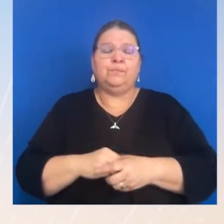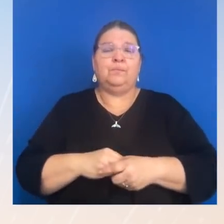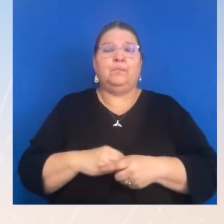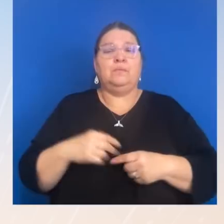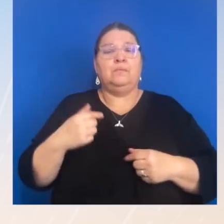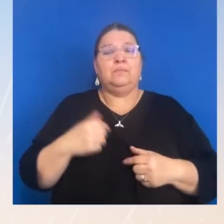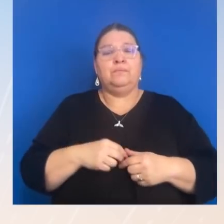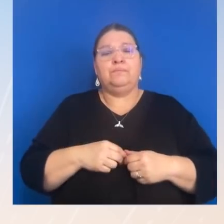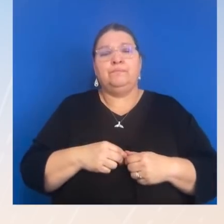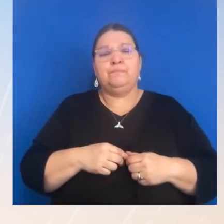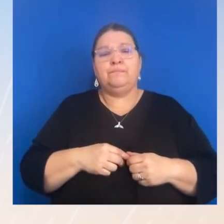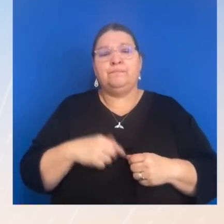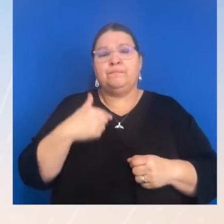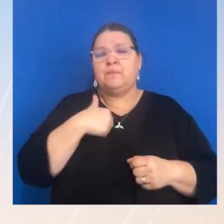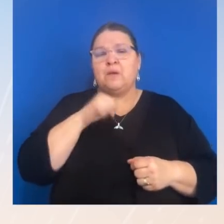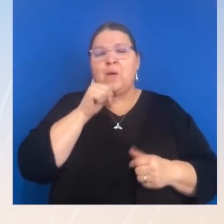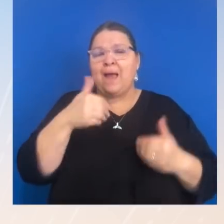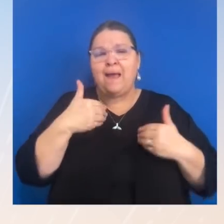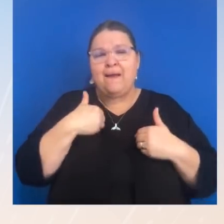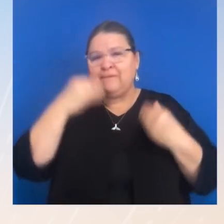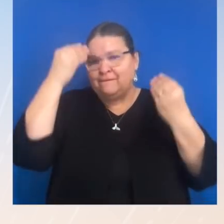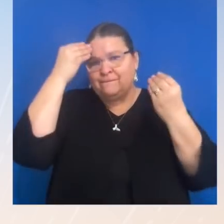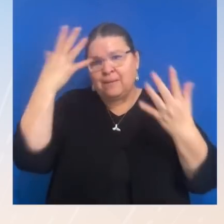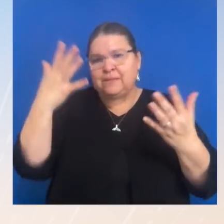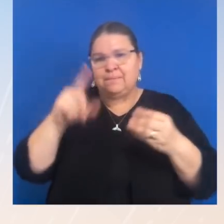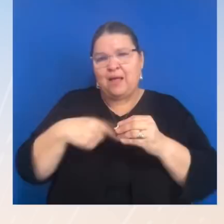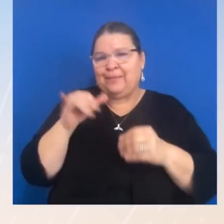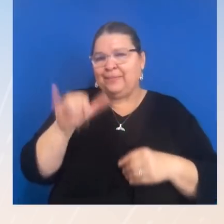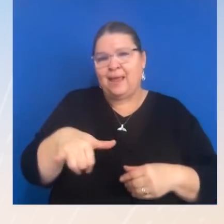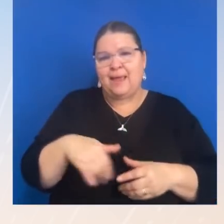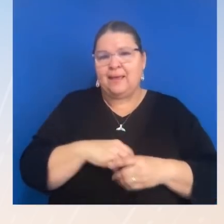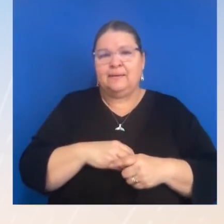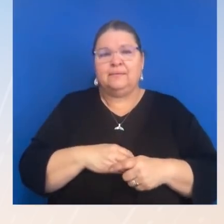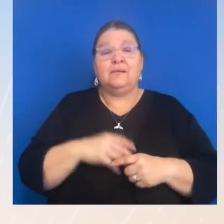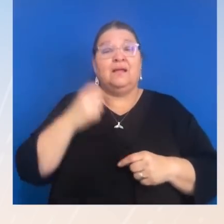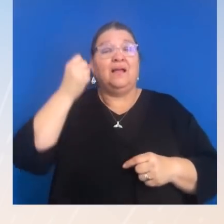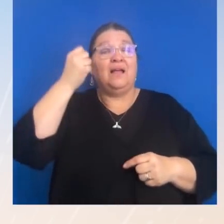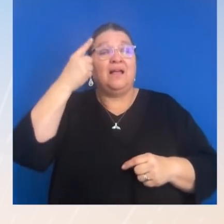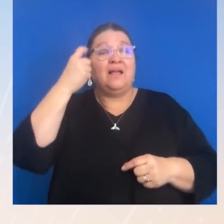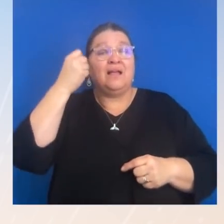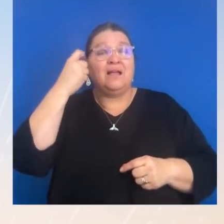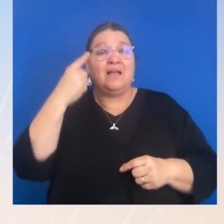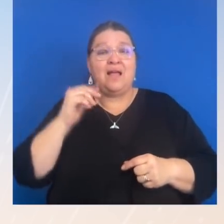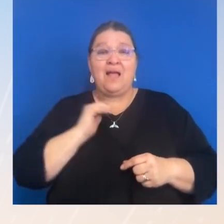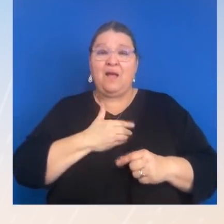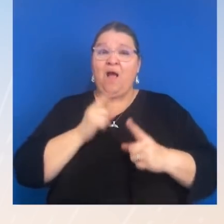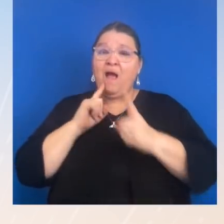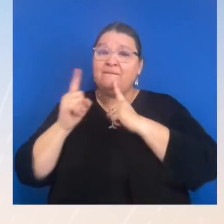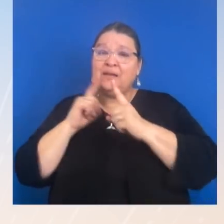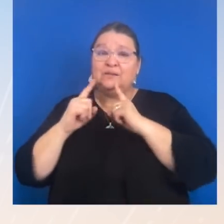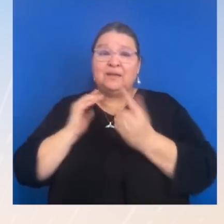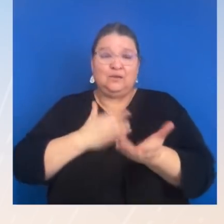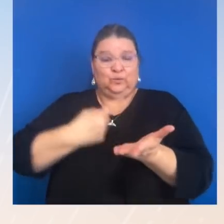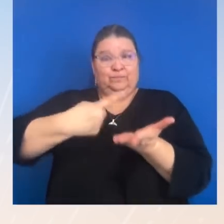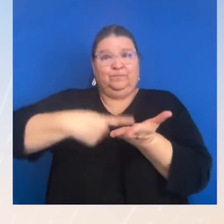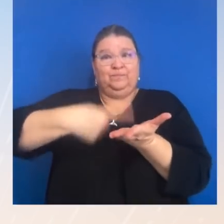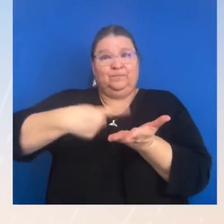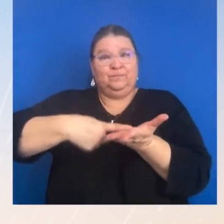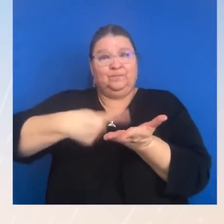Typically, those conversations and the briefing out of them happens in a very, very small circle. And so, I would just note that.